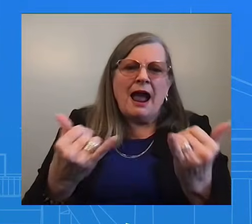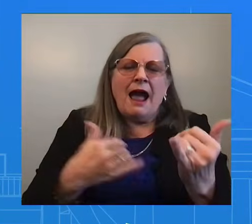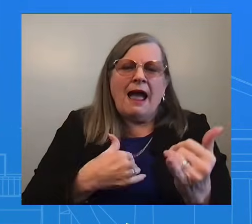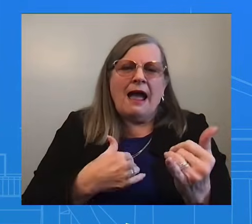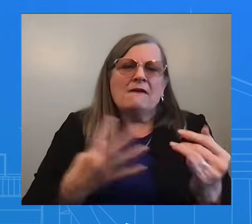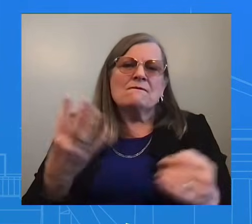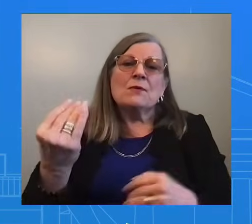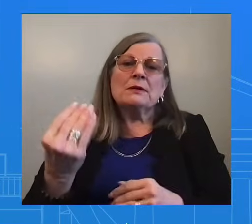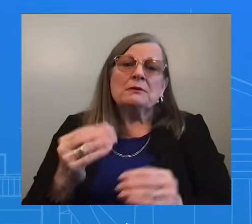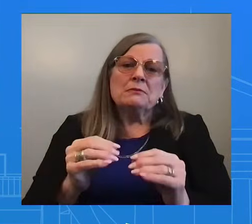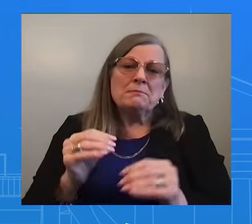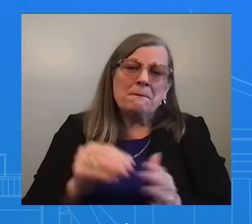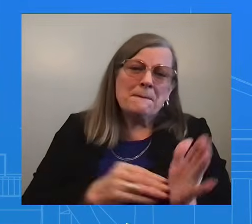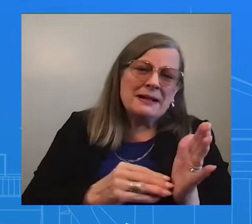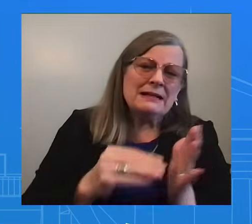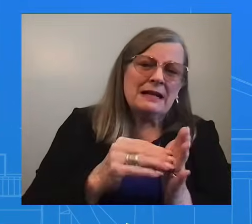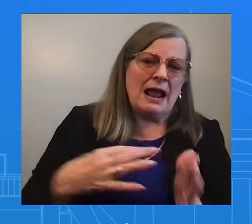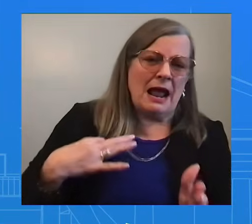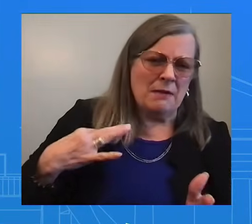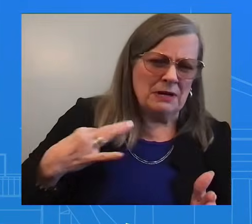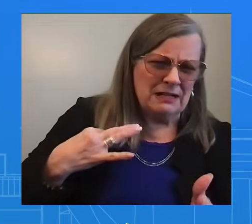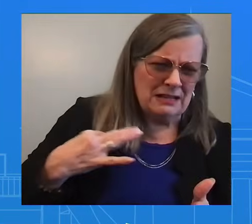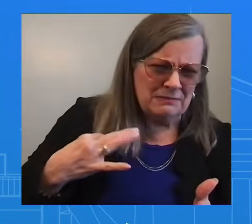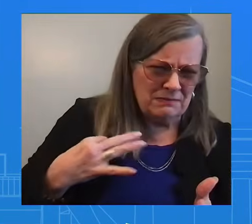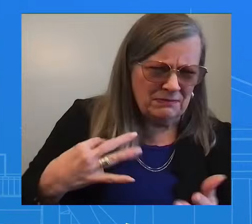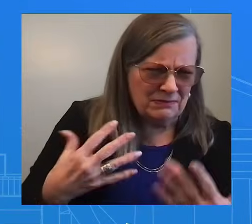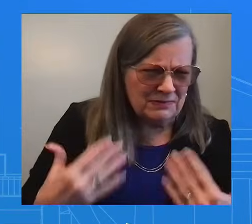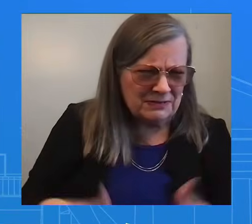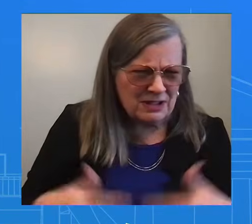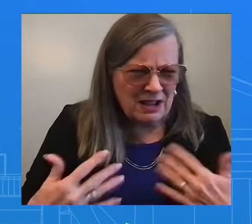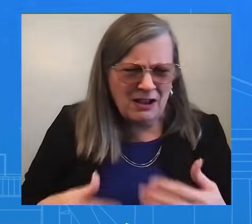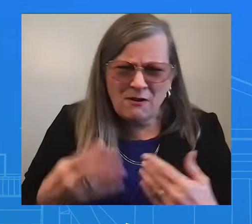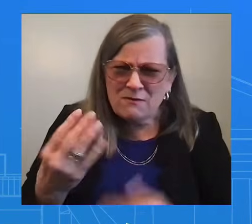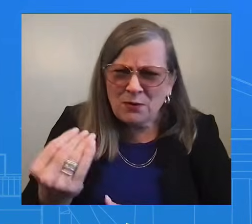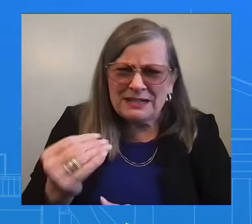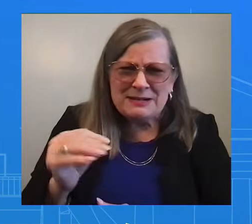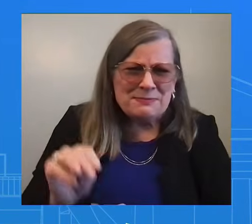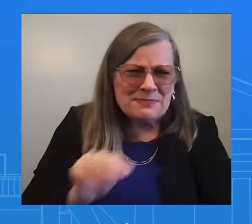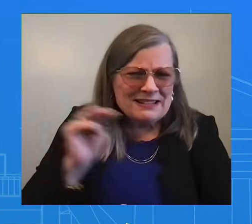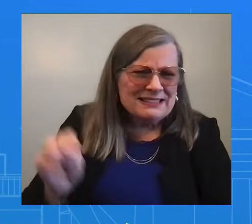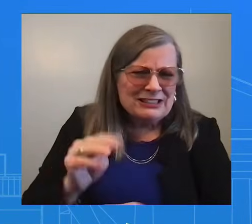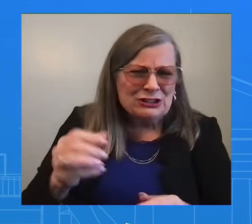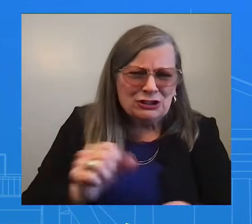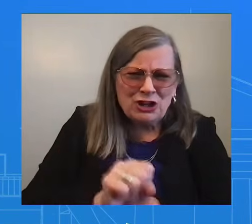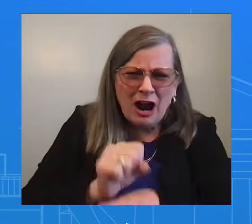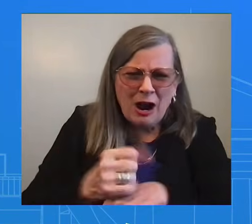Fourteen million jobs created under this President. We have unemployment under 4 percent. All of those things matter.